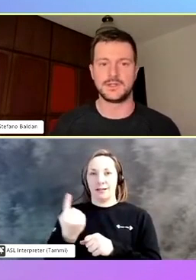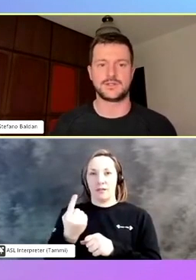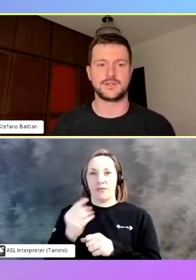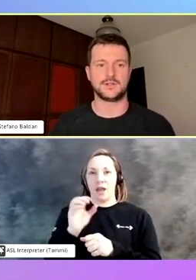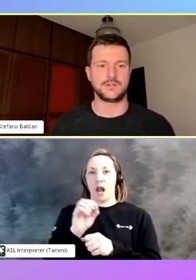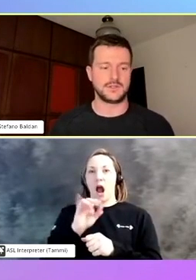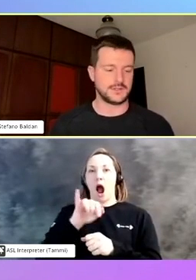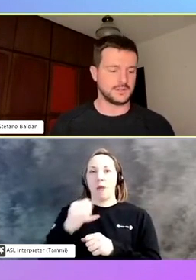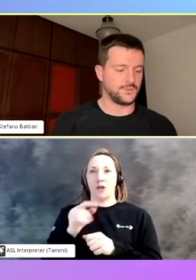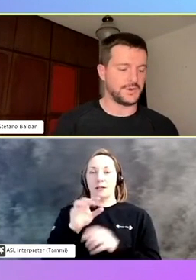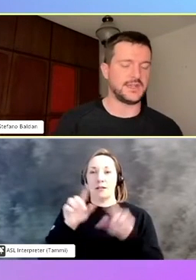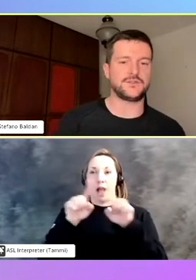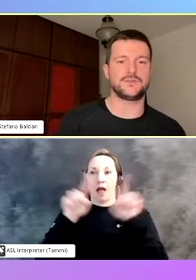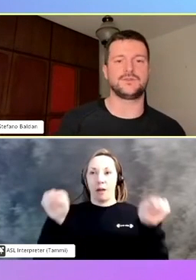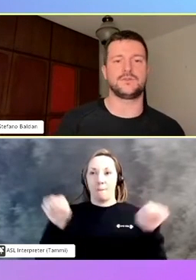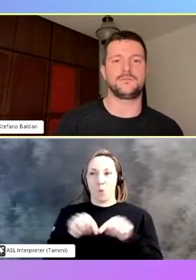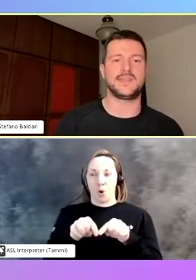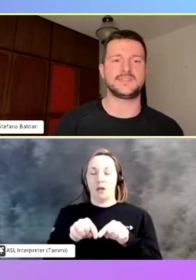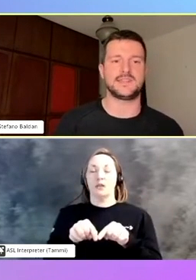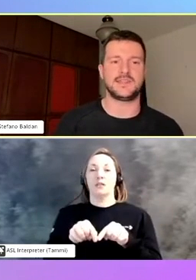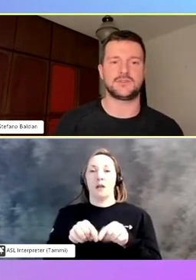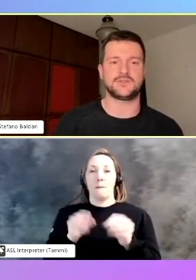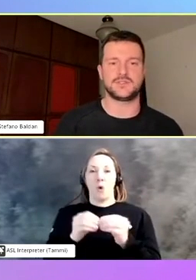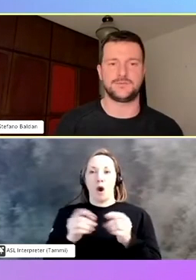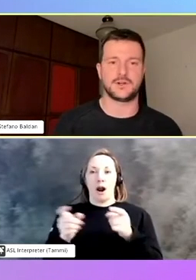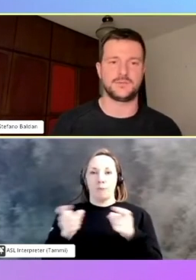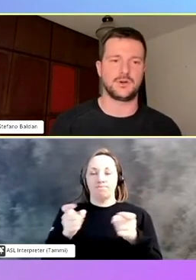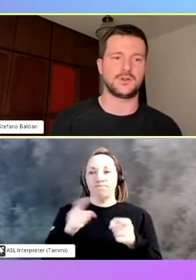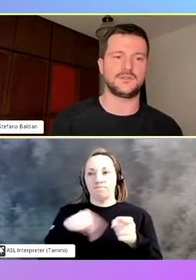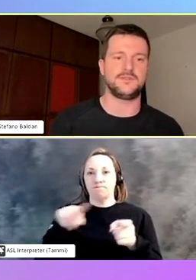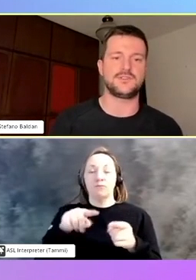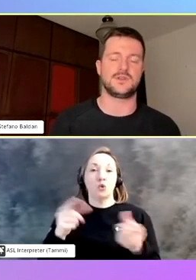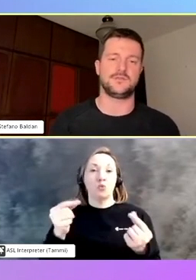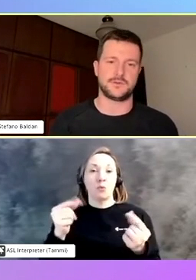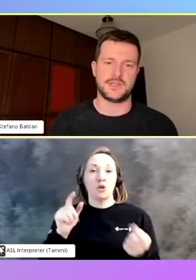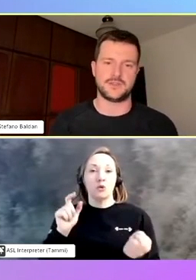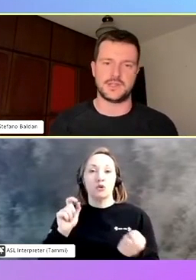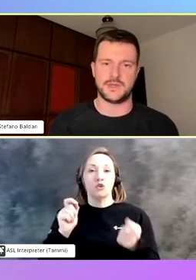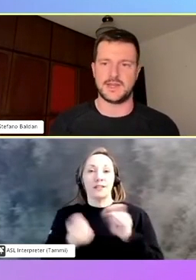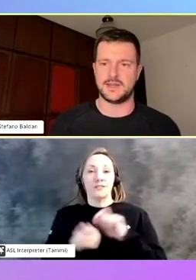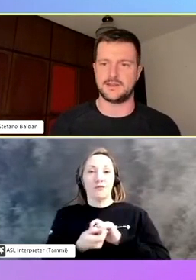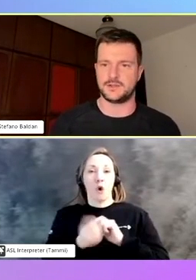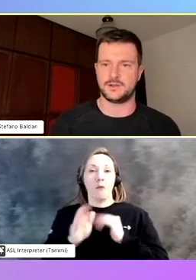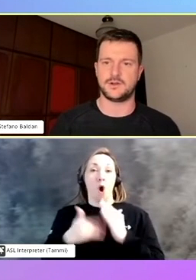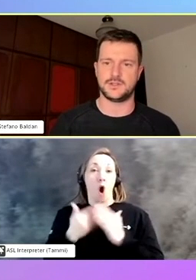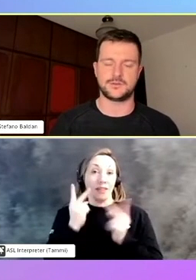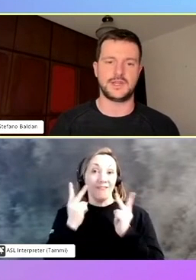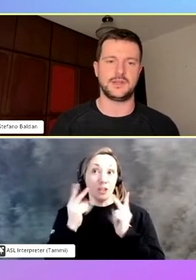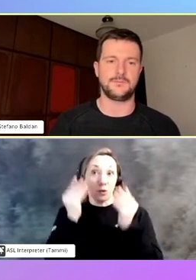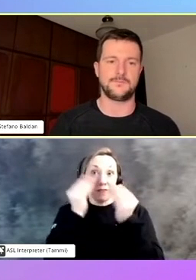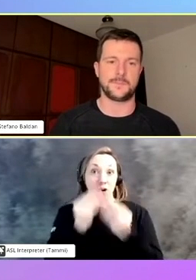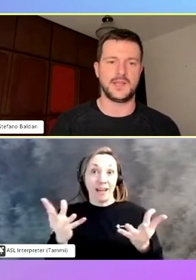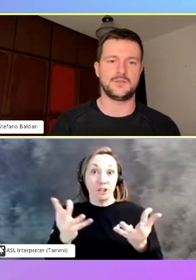the iPhone was used, apple removed the physical keyboard and replaced it with a software keyboard pmac there was a lot